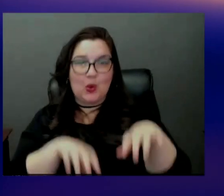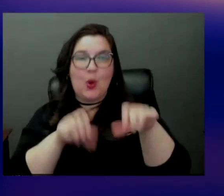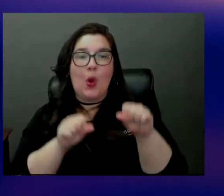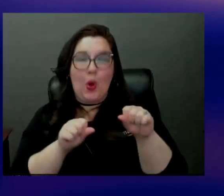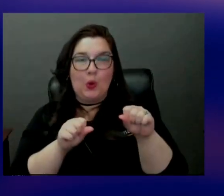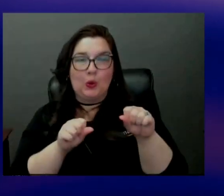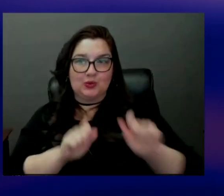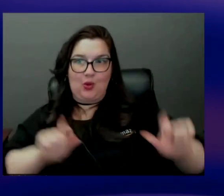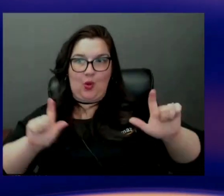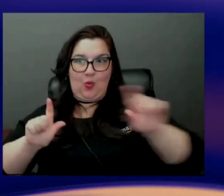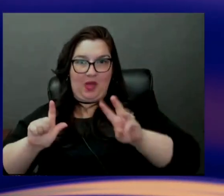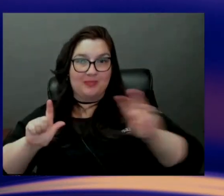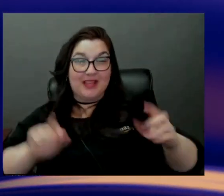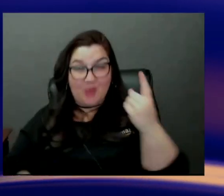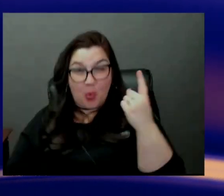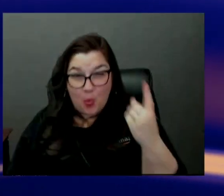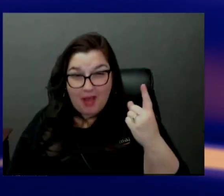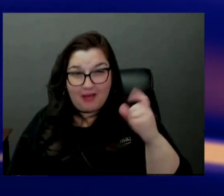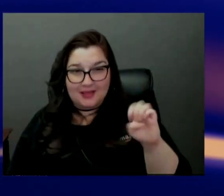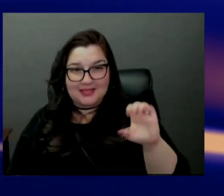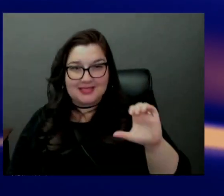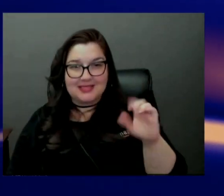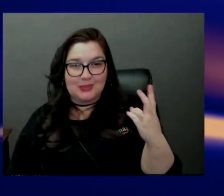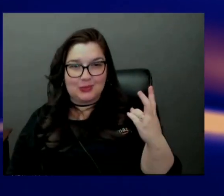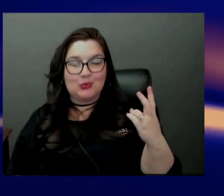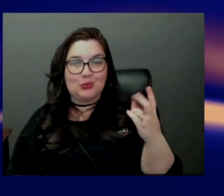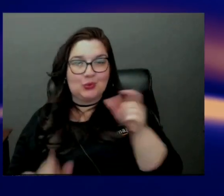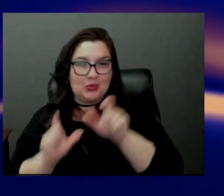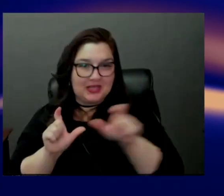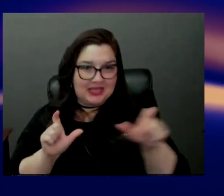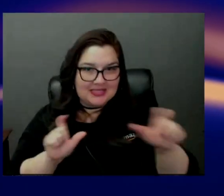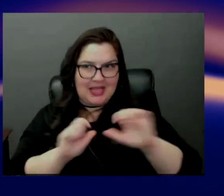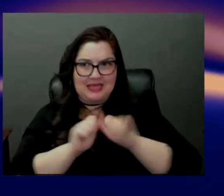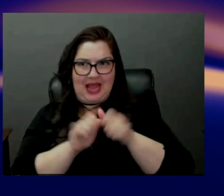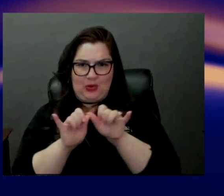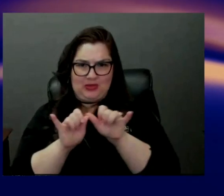And then we started digging into the details about how to scale that single EC2 instance